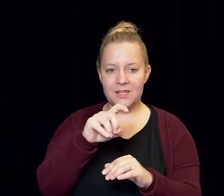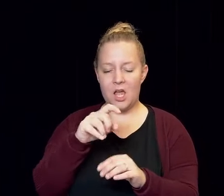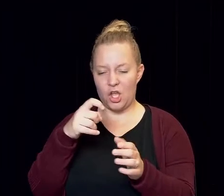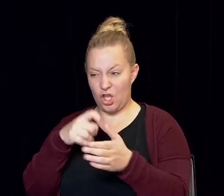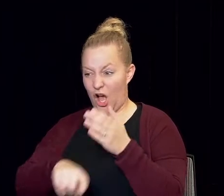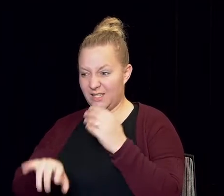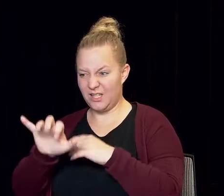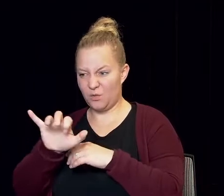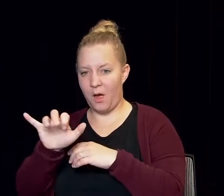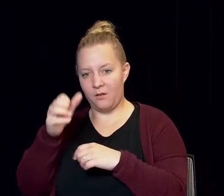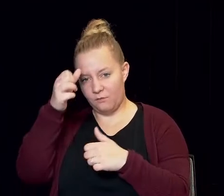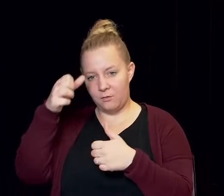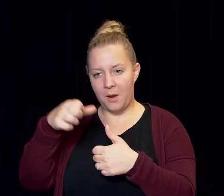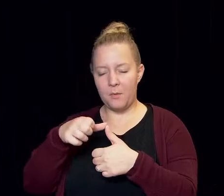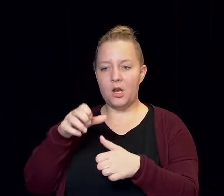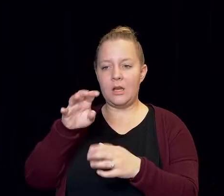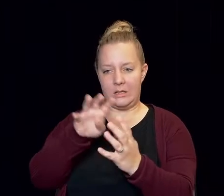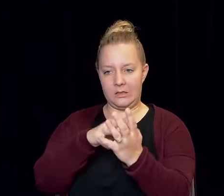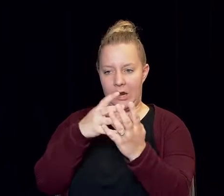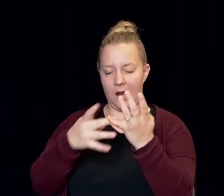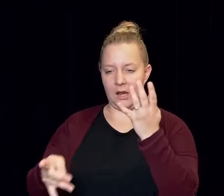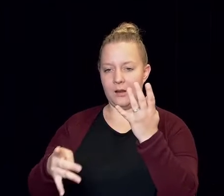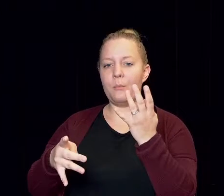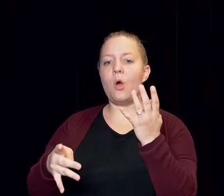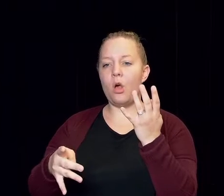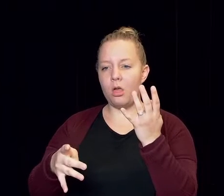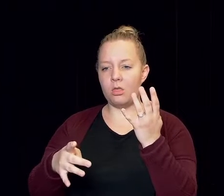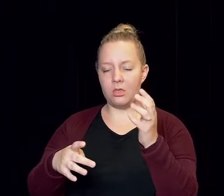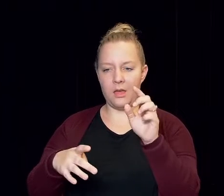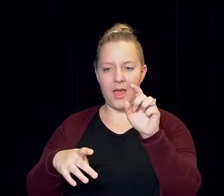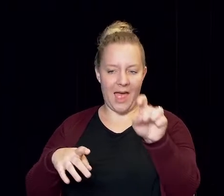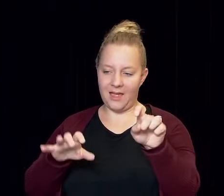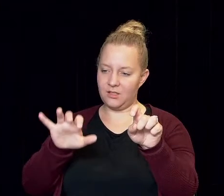ever you have a table up and down like this, that's going to be your x. This is going to be your y.